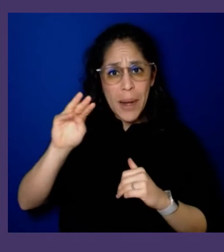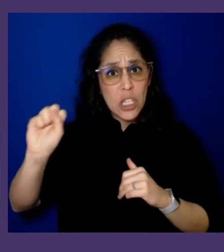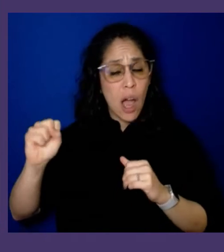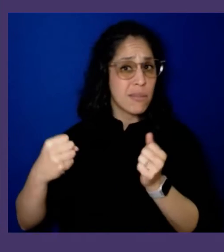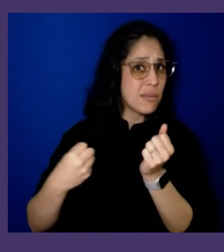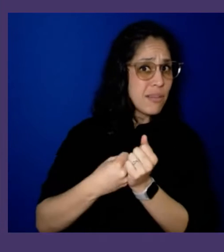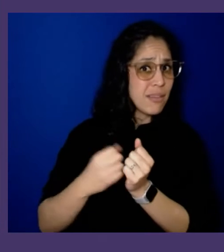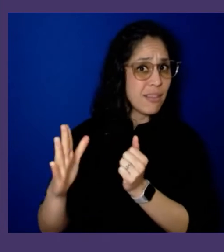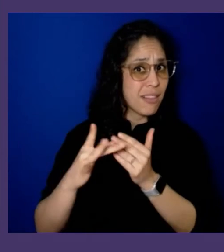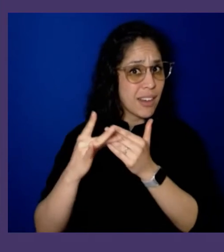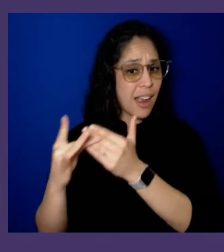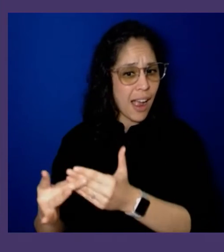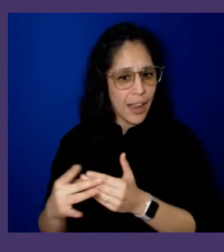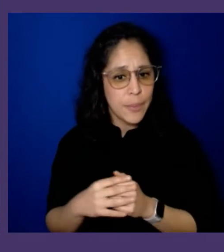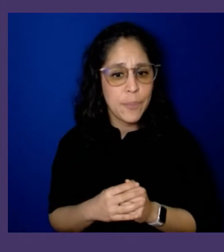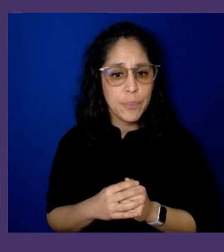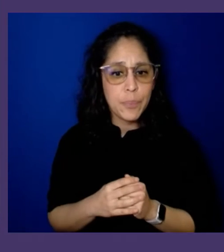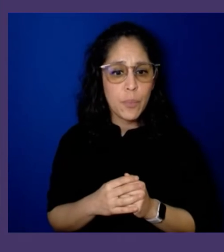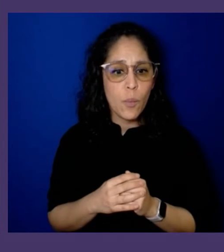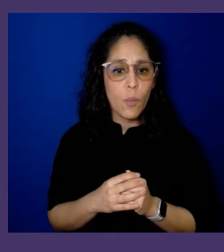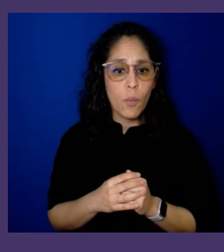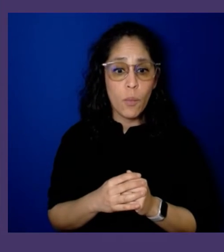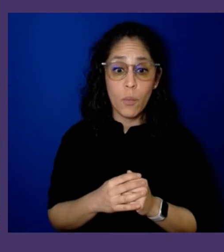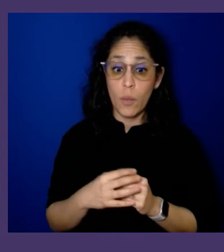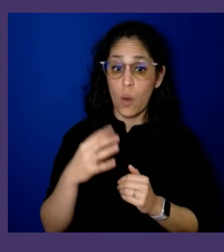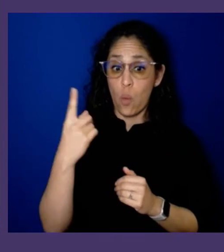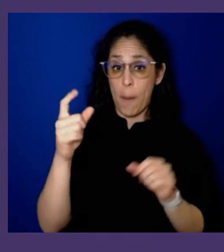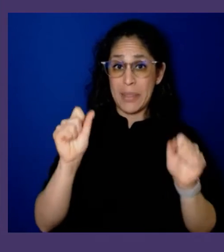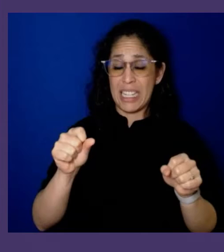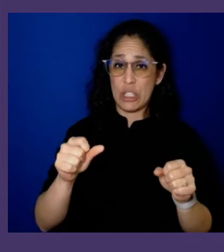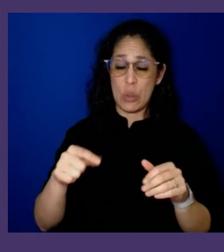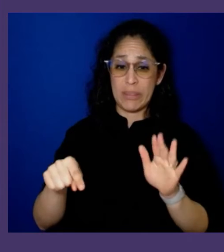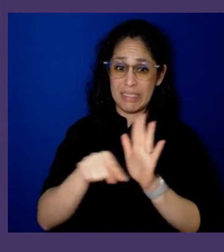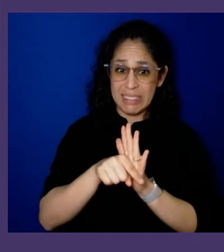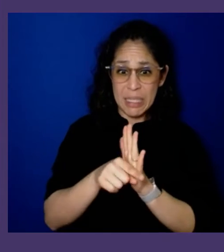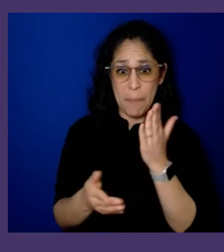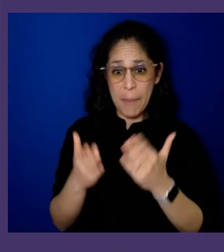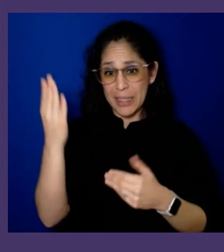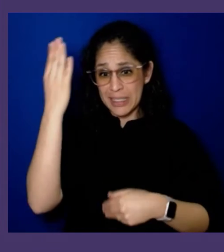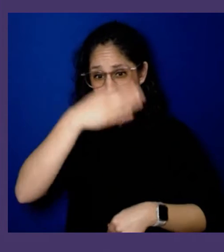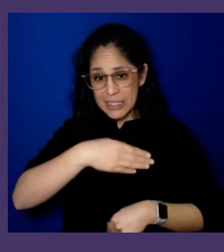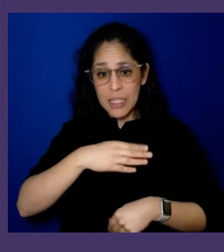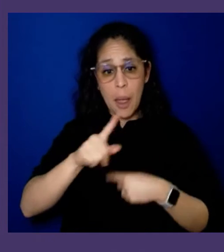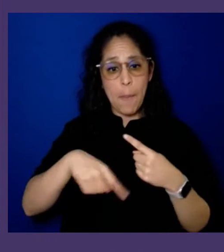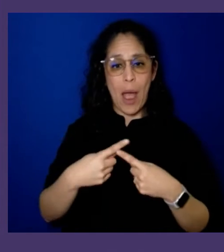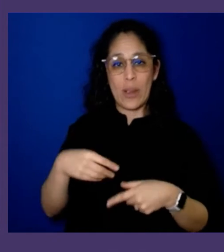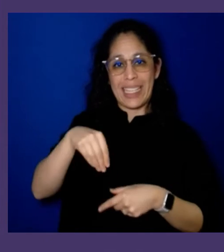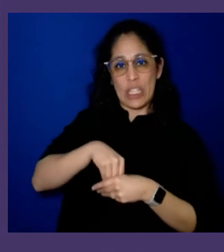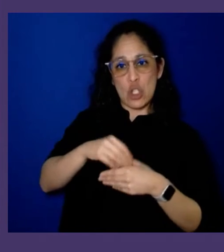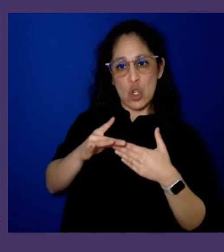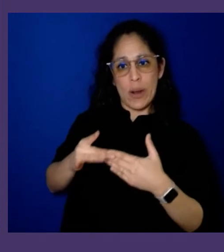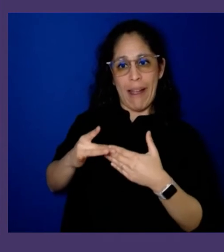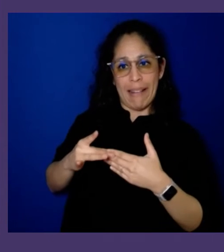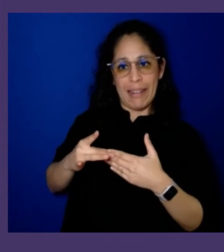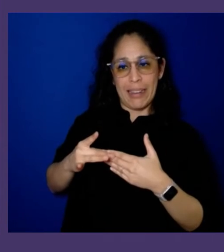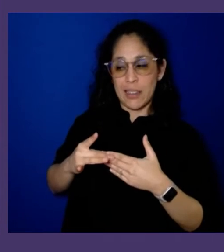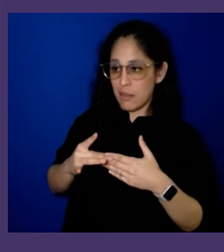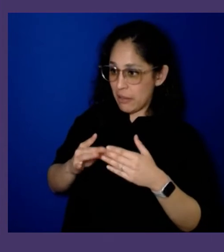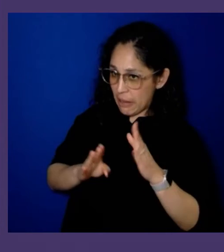this position is that our guidance is based on our own experience developing tools internally and the world is not made up of Microsoft employees.